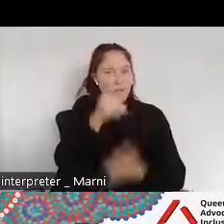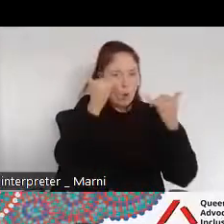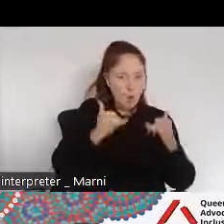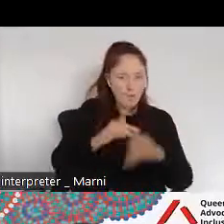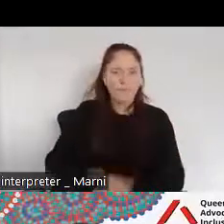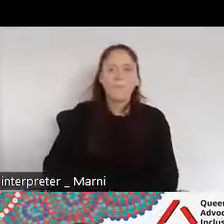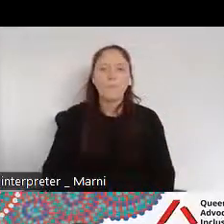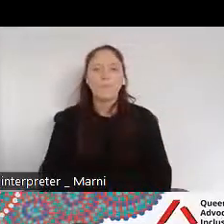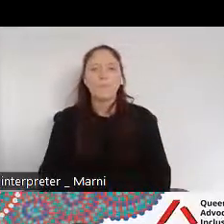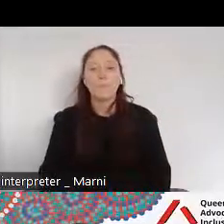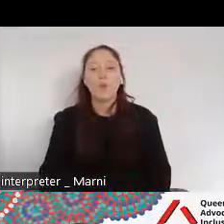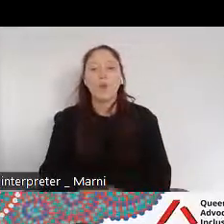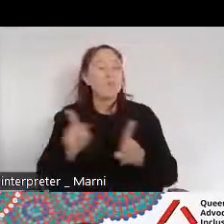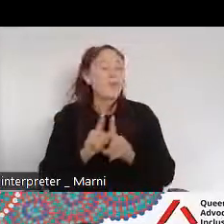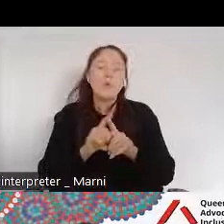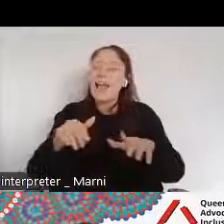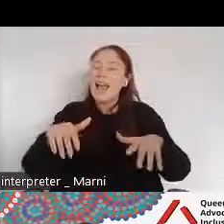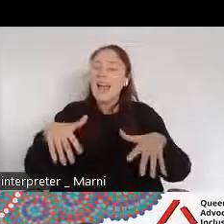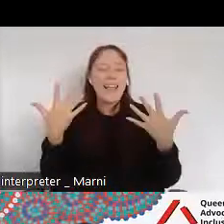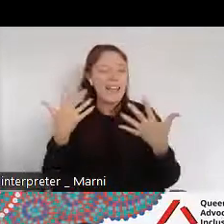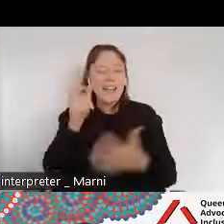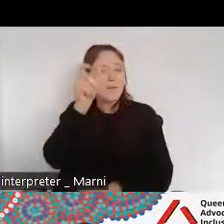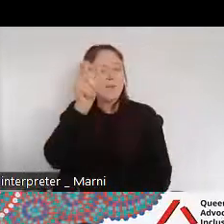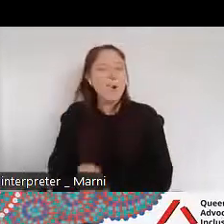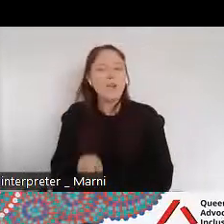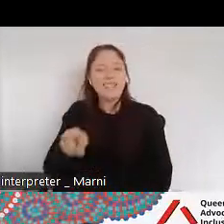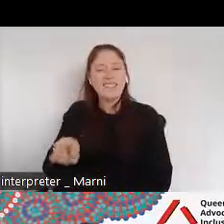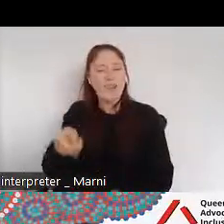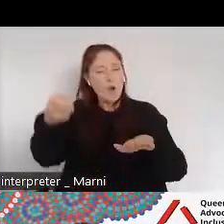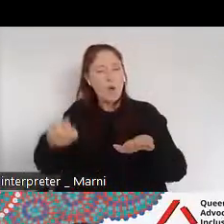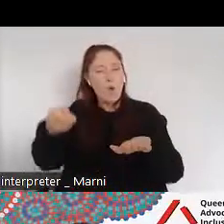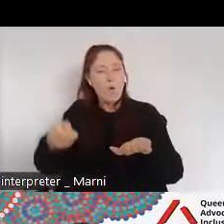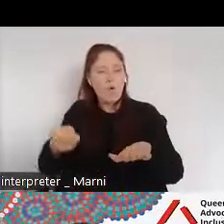also include any other person that the tribunal considers relevant and join in the proceedings.